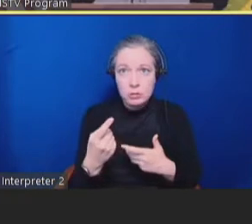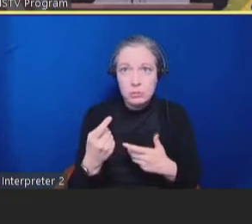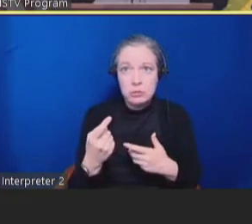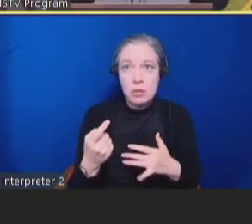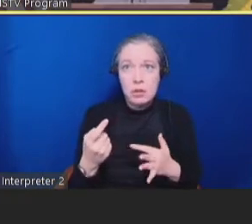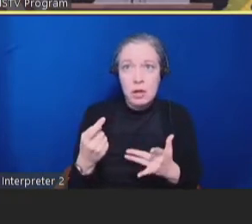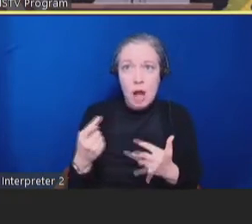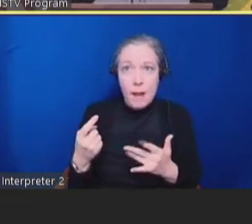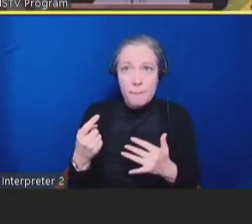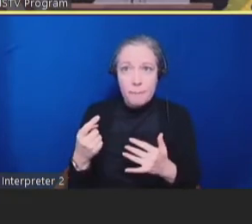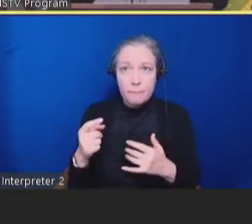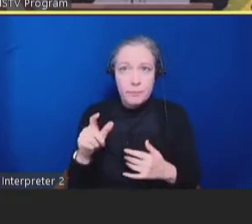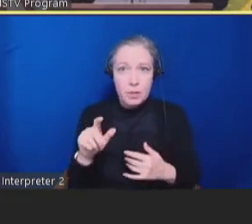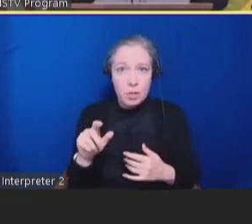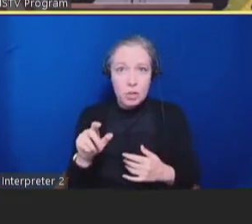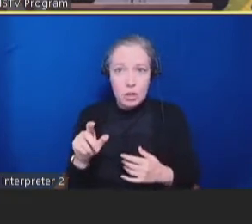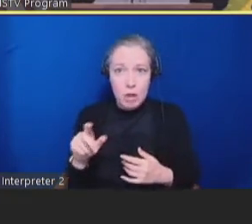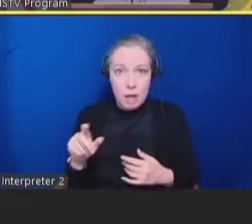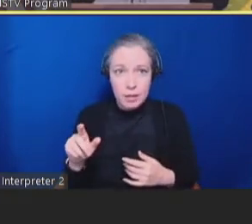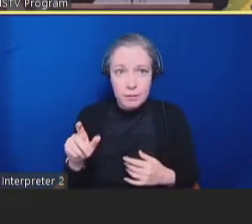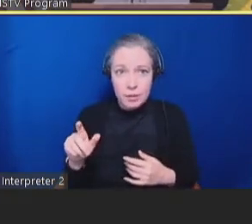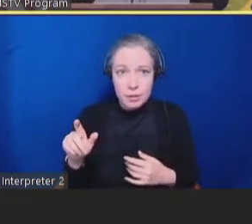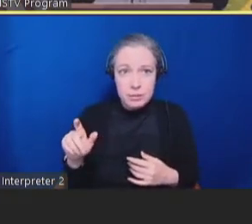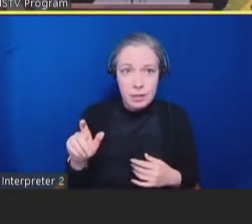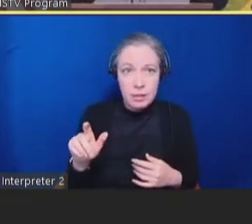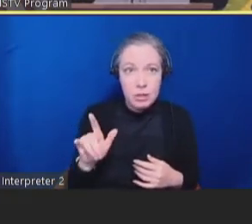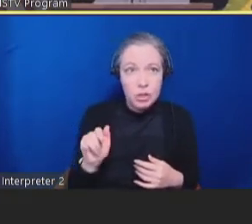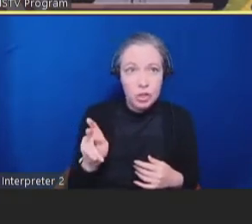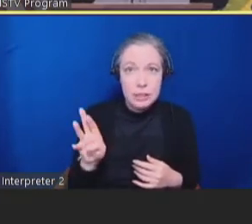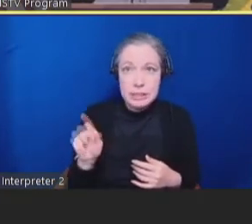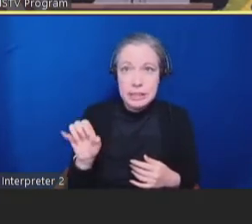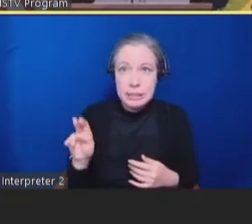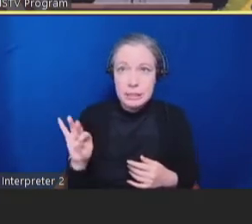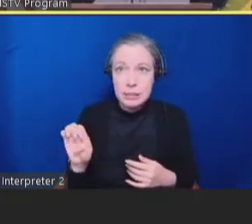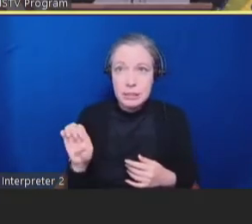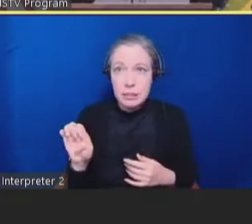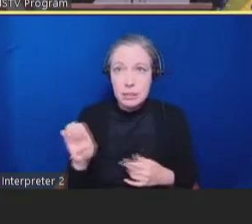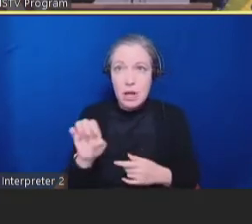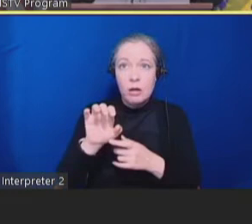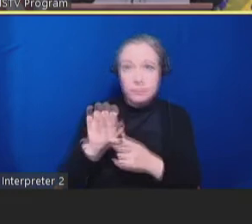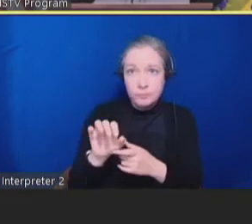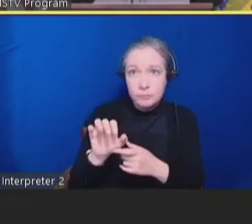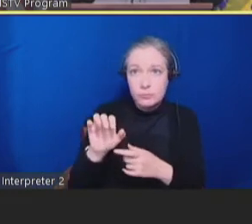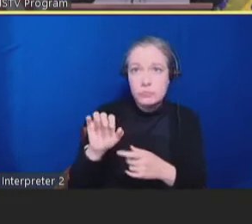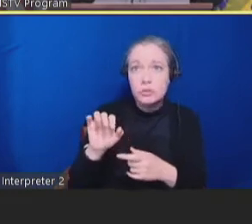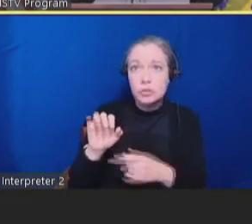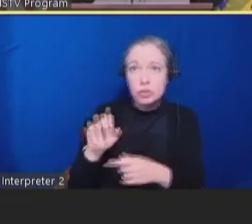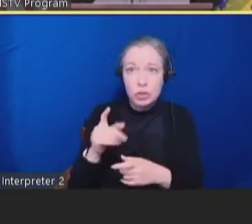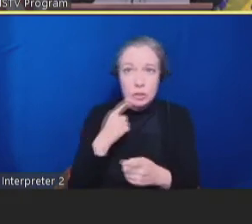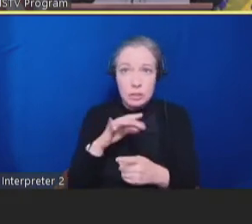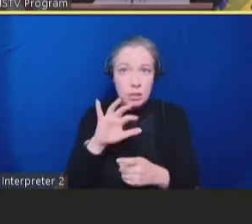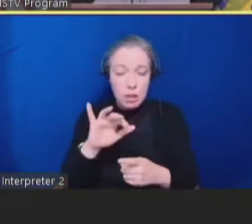in lipoplex nanoparticles intravenously. Now, while this is ongoing back in New York,